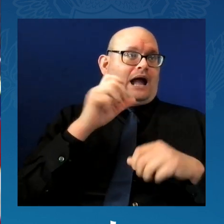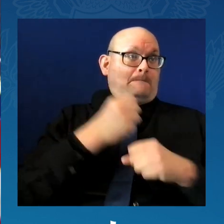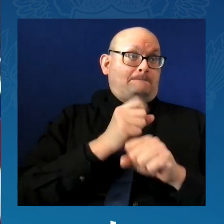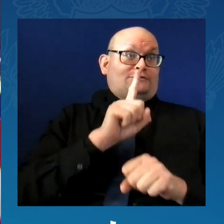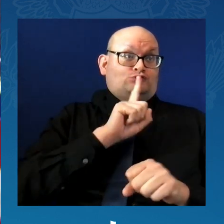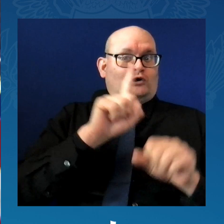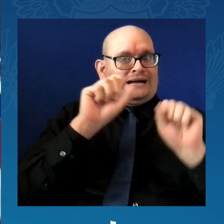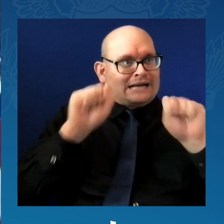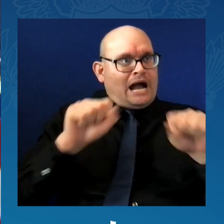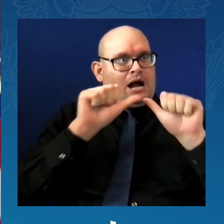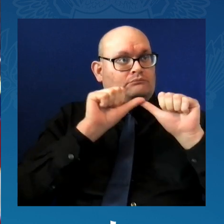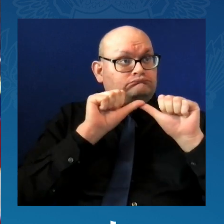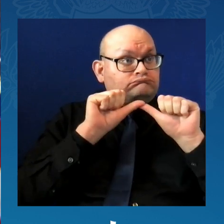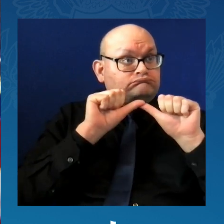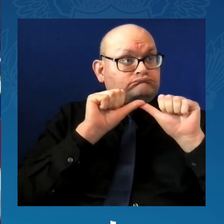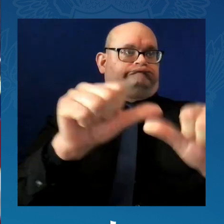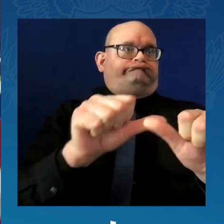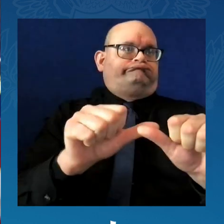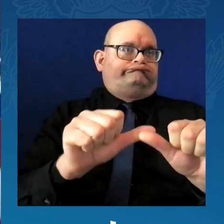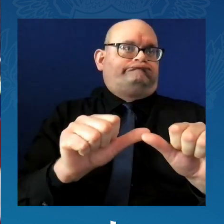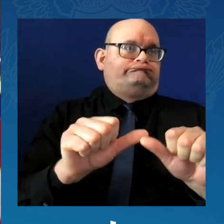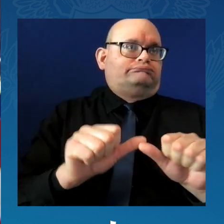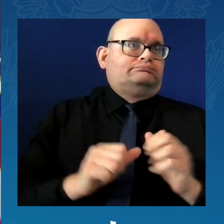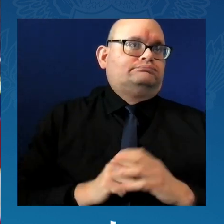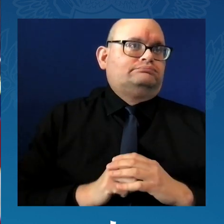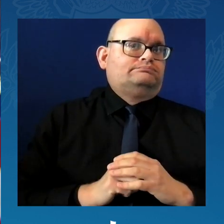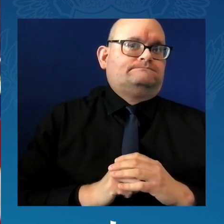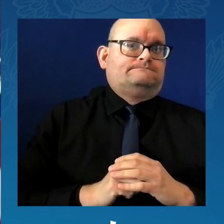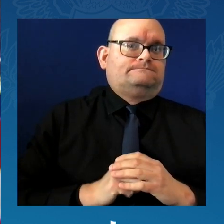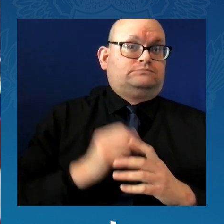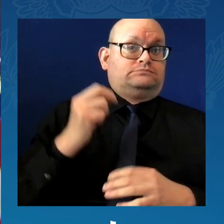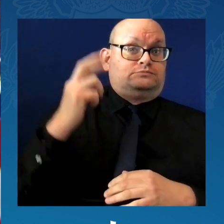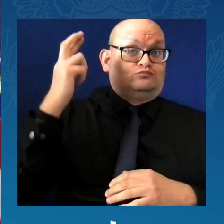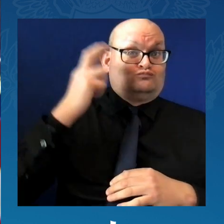in consultation with civil and commercial stakeholders,